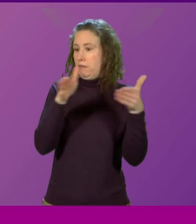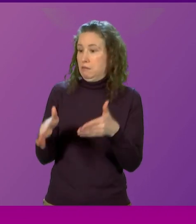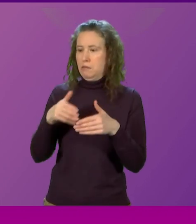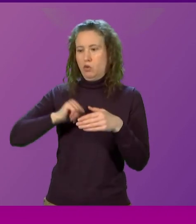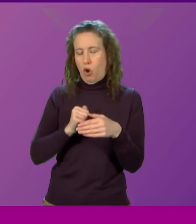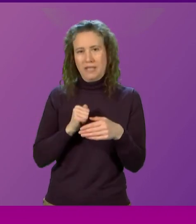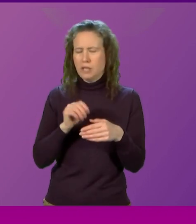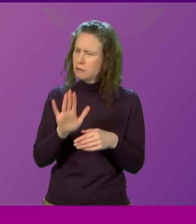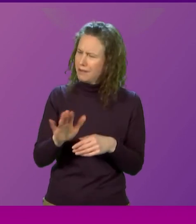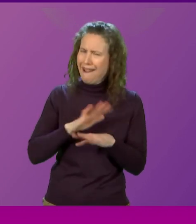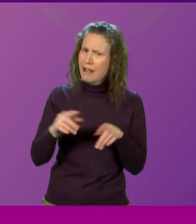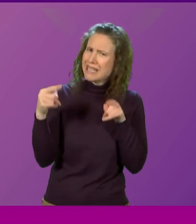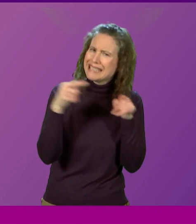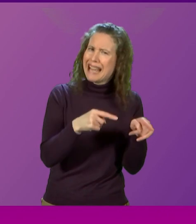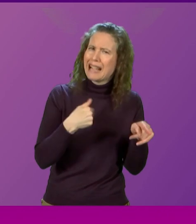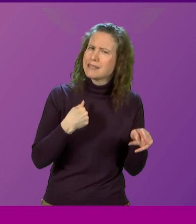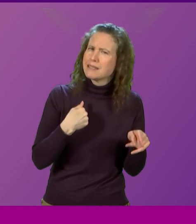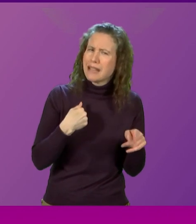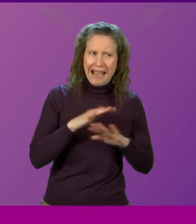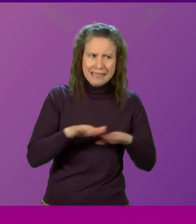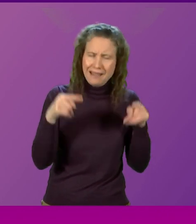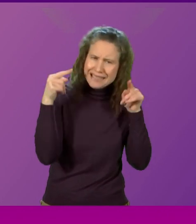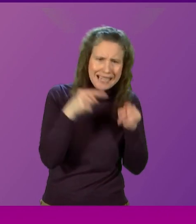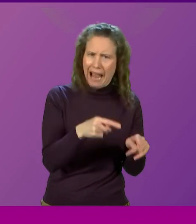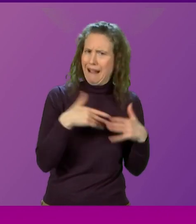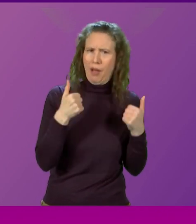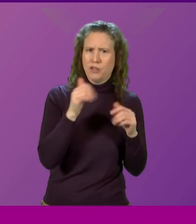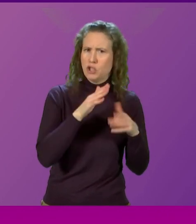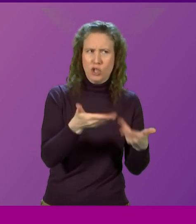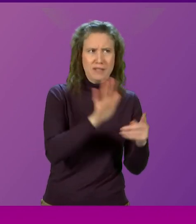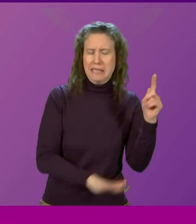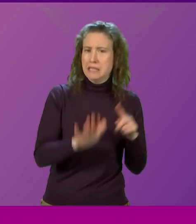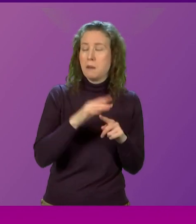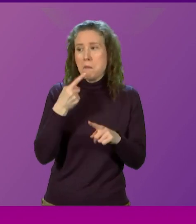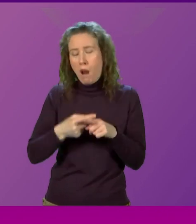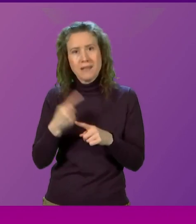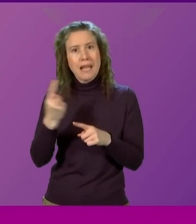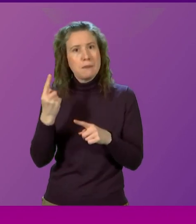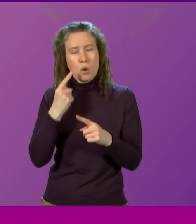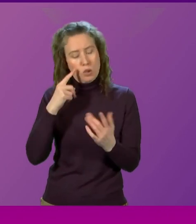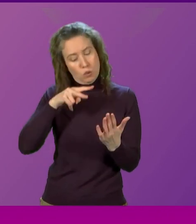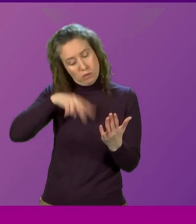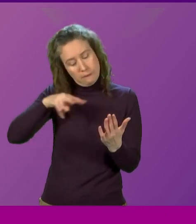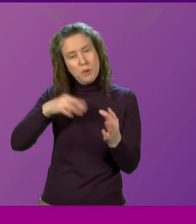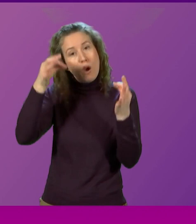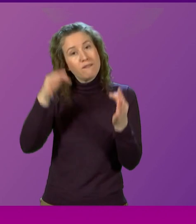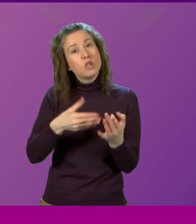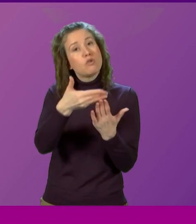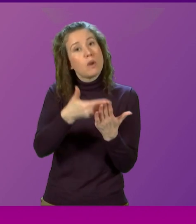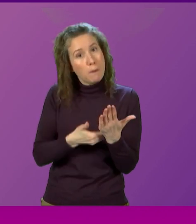First, I have not attacked the health service anywhere. Secondly, I think that anybody who reviews the Official Report of this session will see